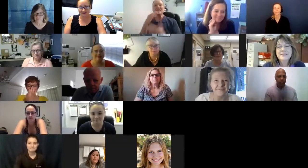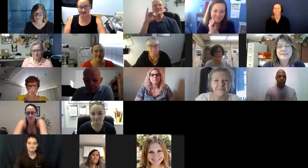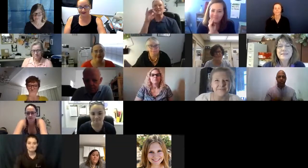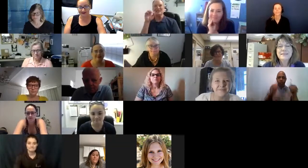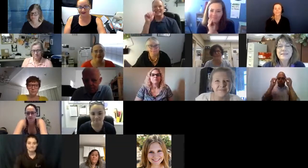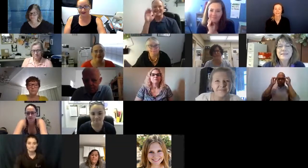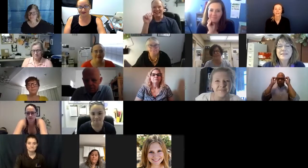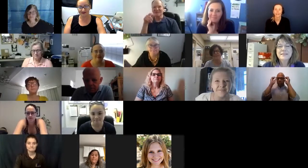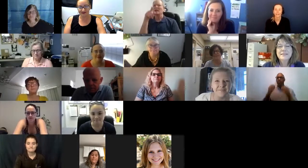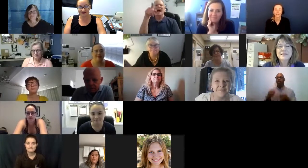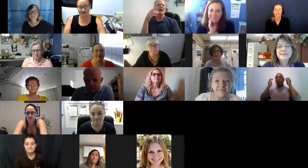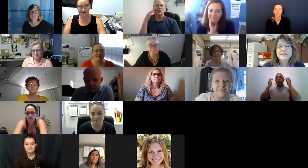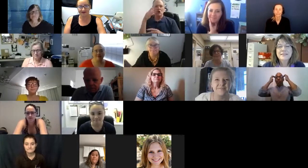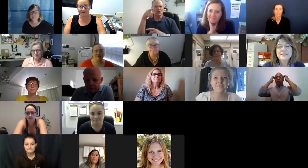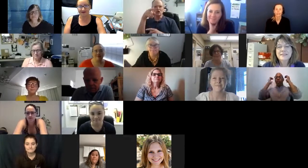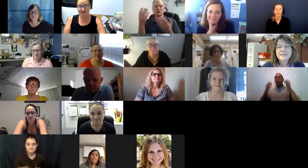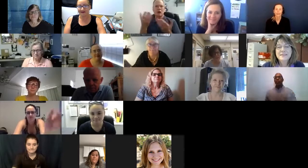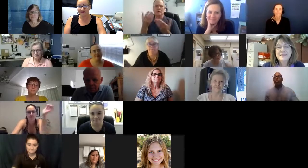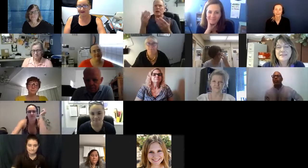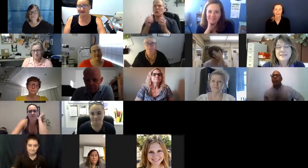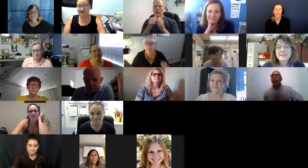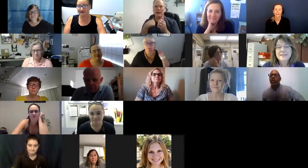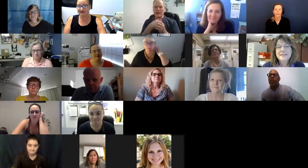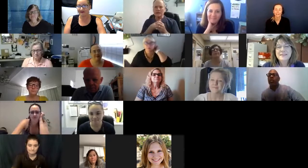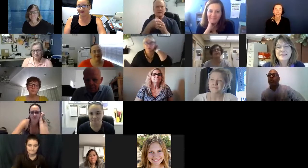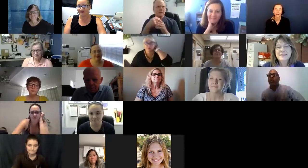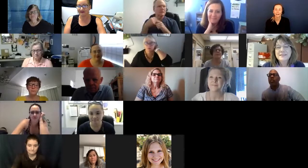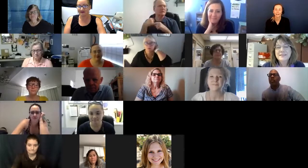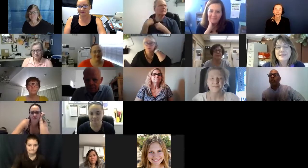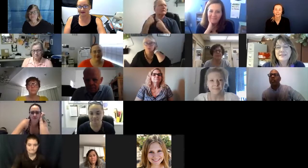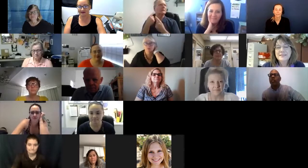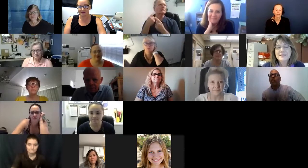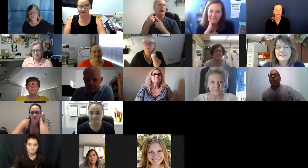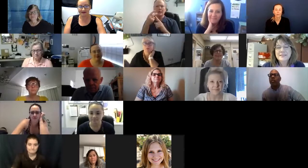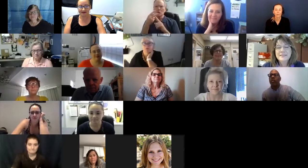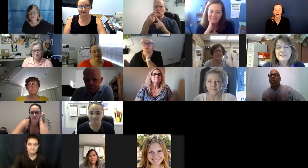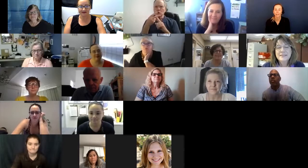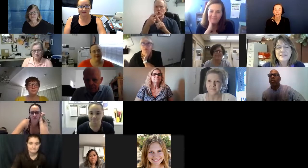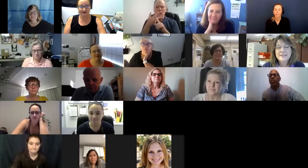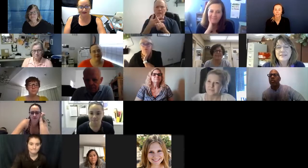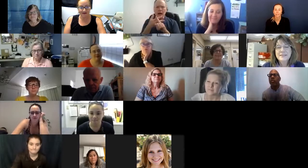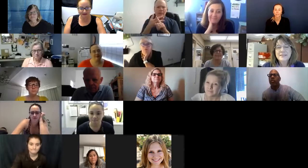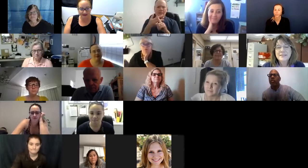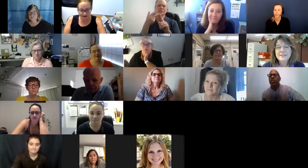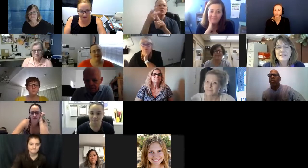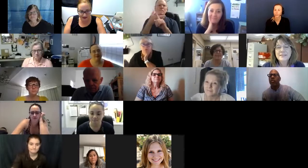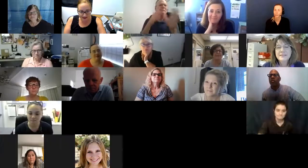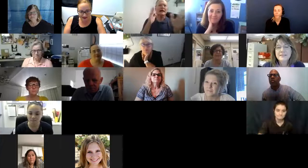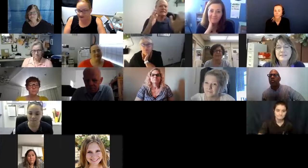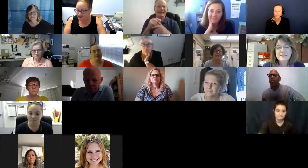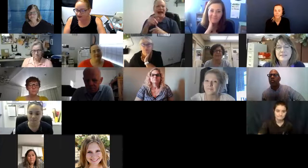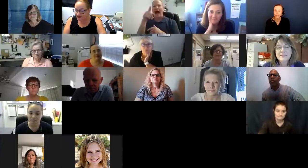Tom: Thank you, Jessica. She has been with us for the past two or three months.